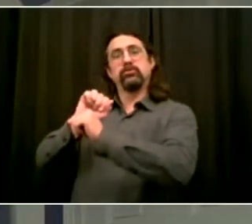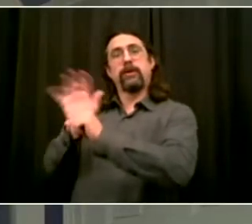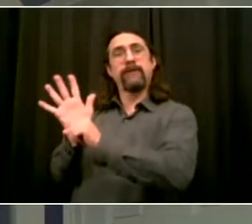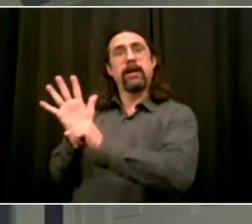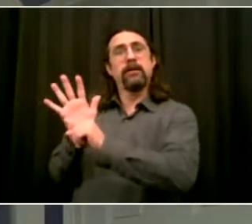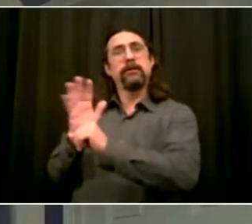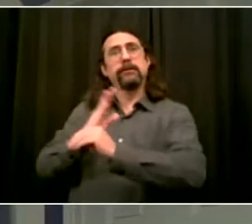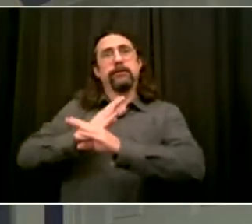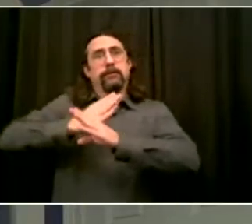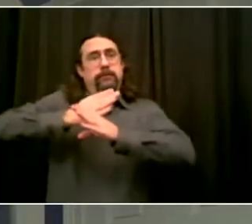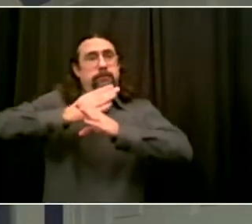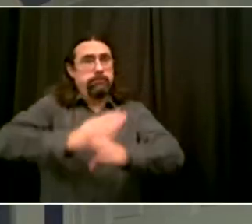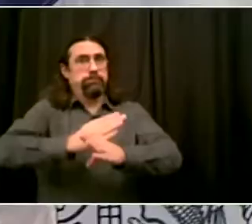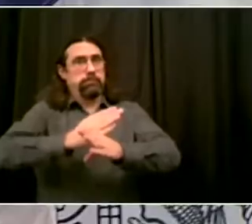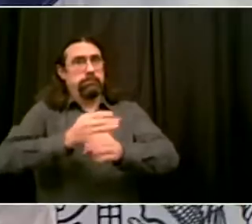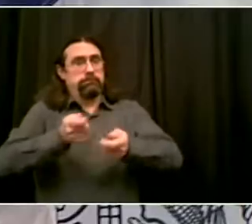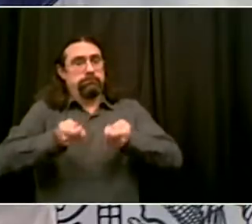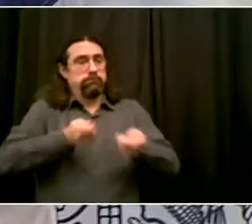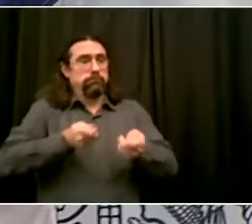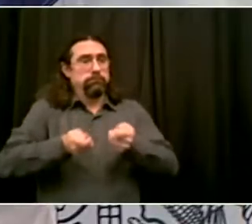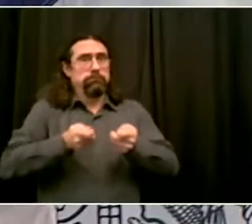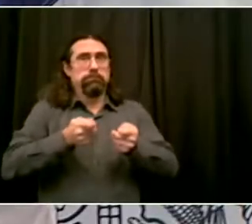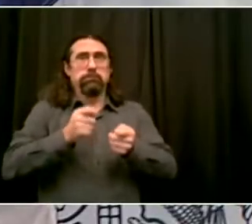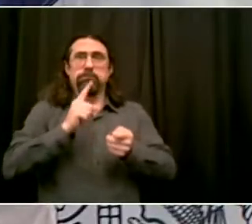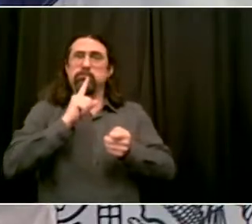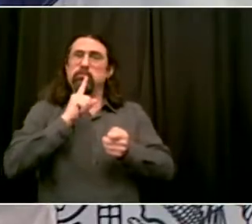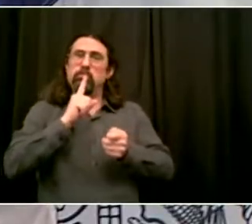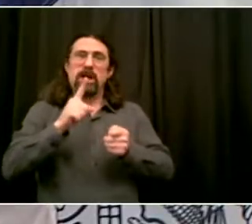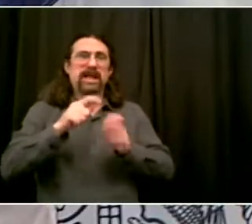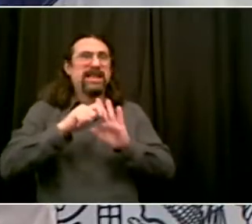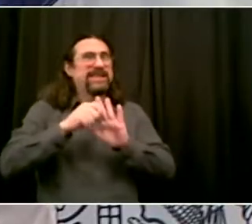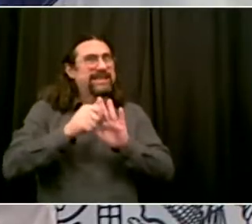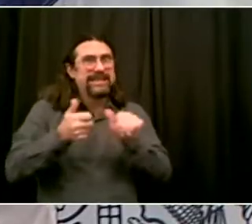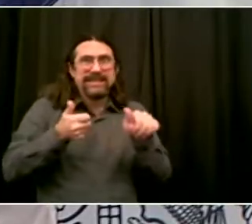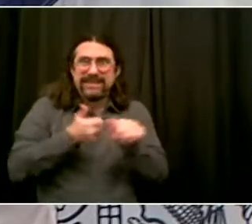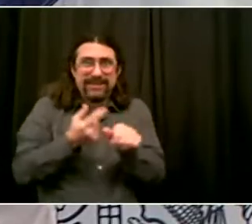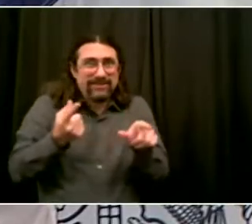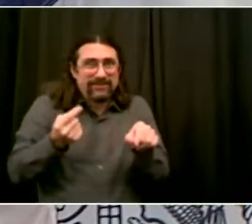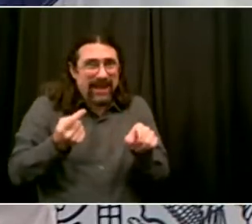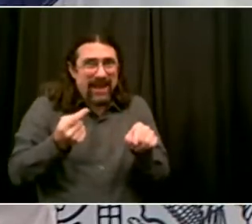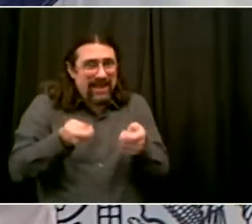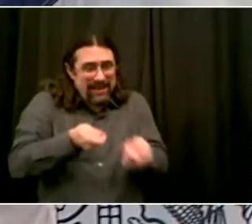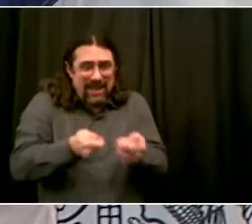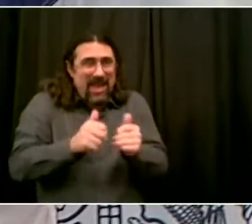INTO THIS WERE BEING A LITTLE SIMPLISTIC HERE AND NOT GIVING THE PUBLIC AN ACCURATE PICTURE OF THE TROUBLE WE ARE GOING TO